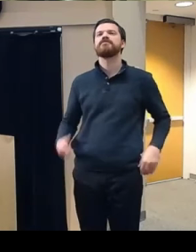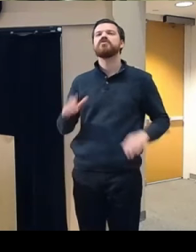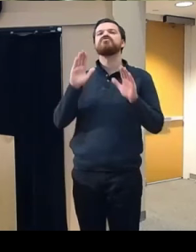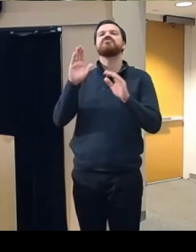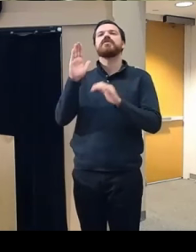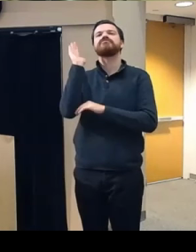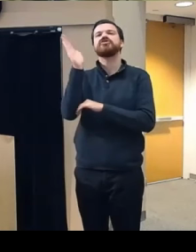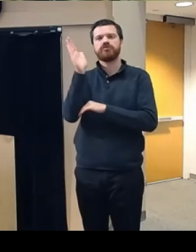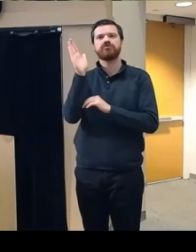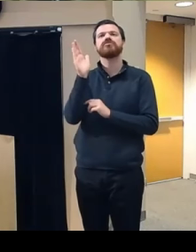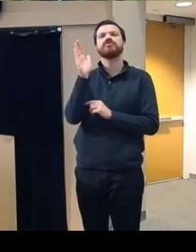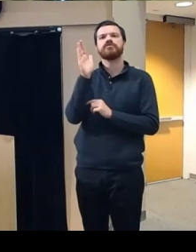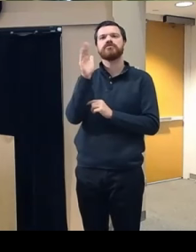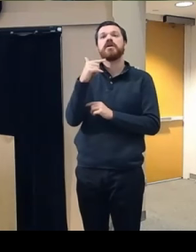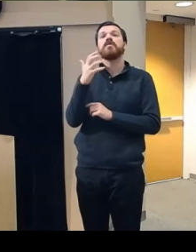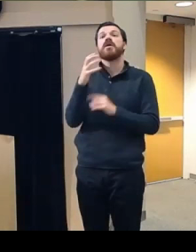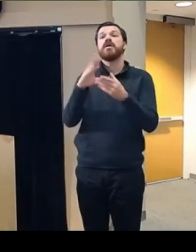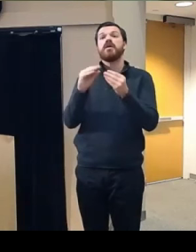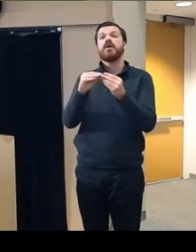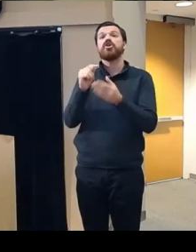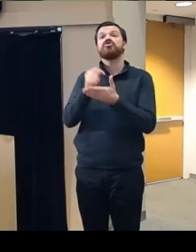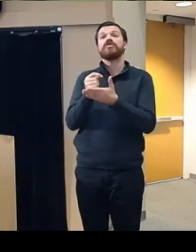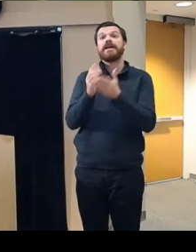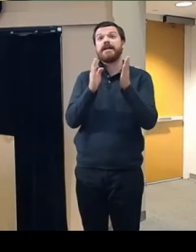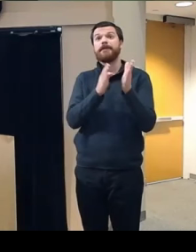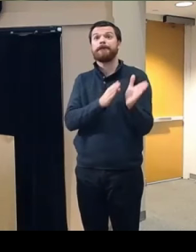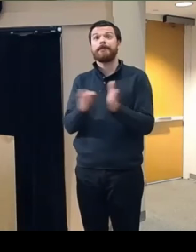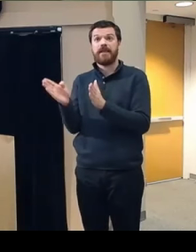to clarify that the customization with the treatment planning that you mentioned